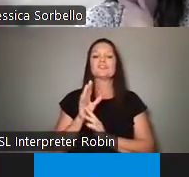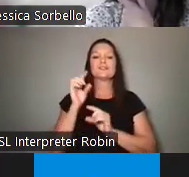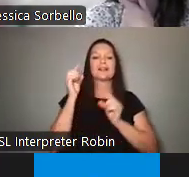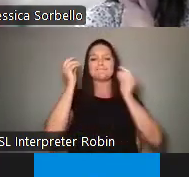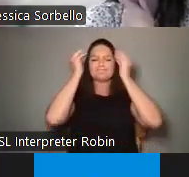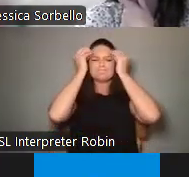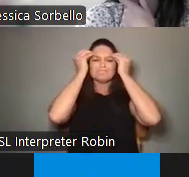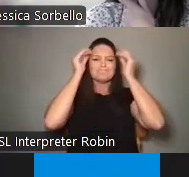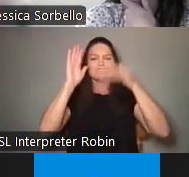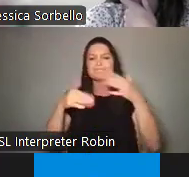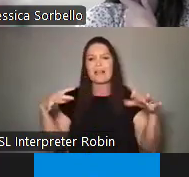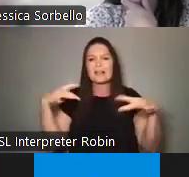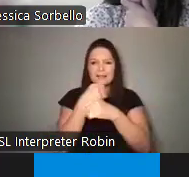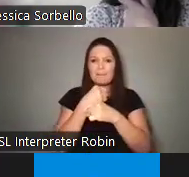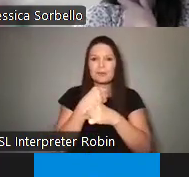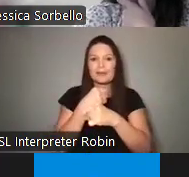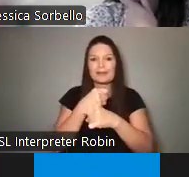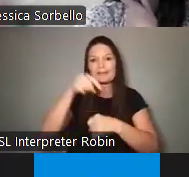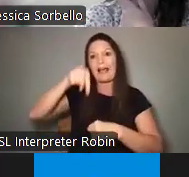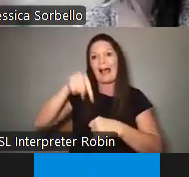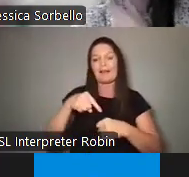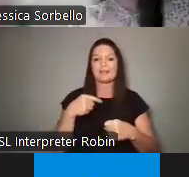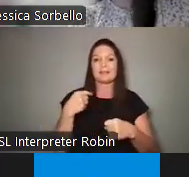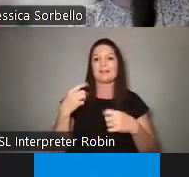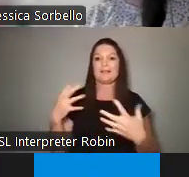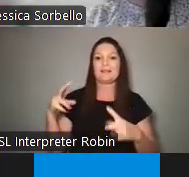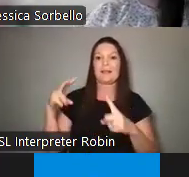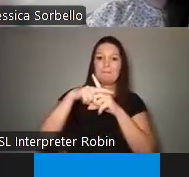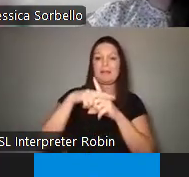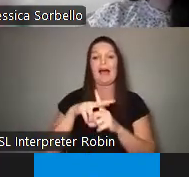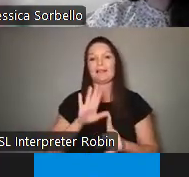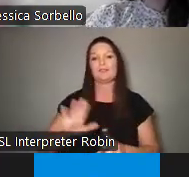work. We want to look at Deterra bags. Medication